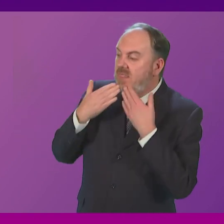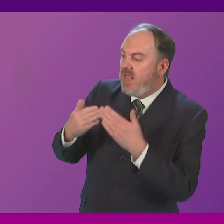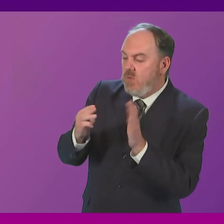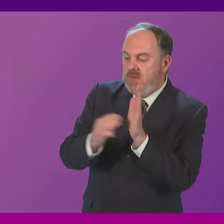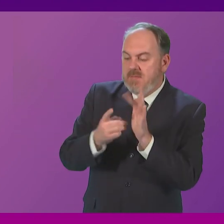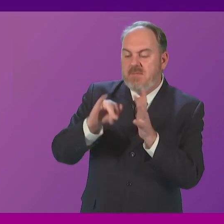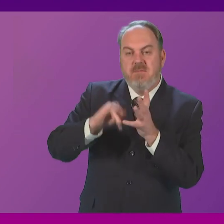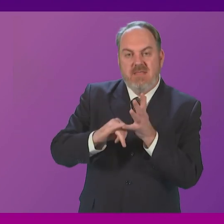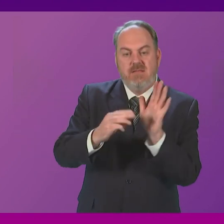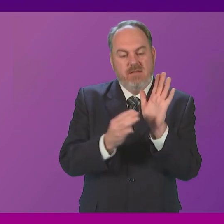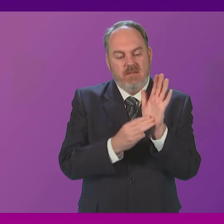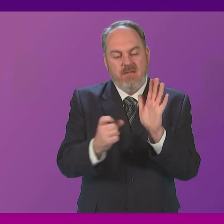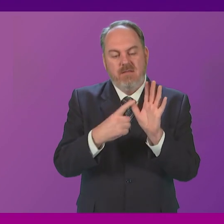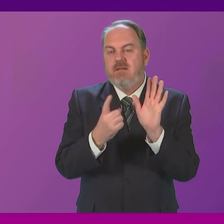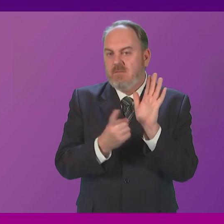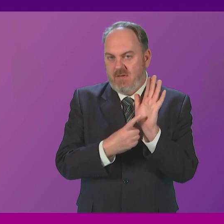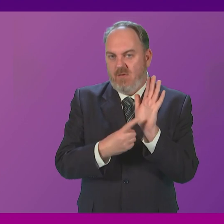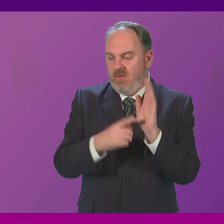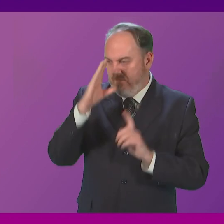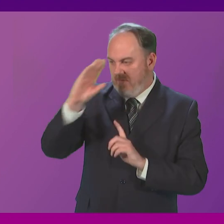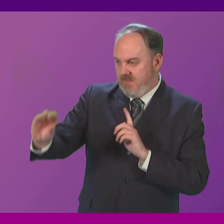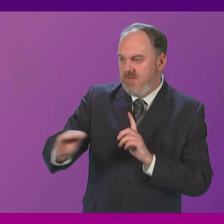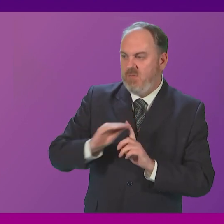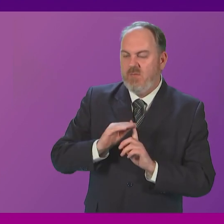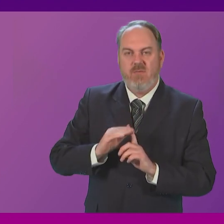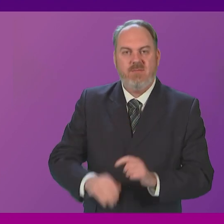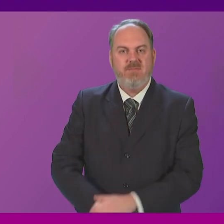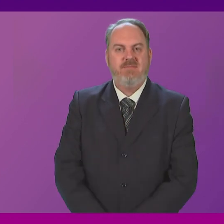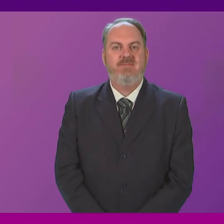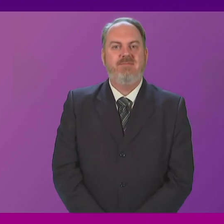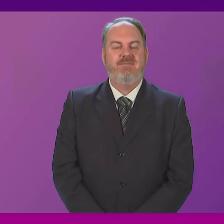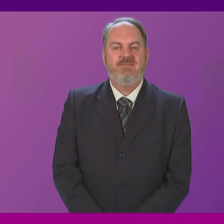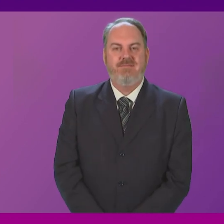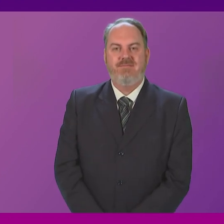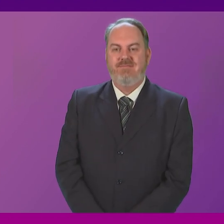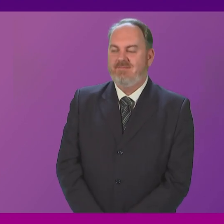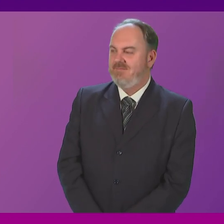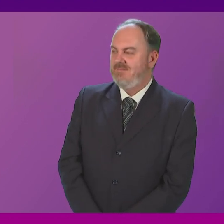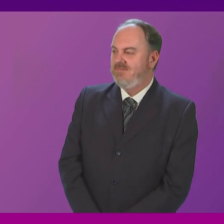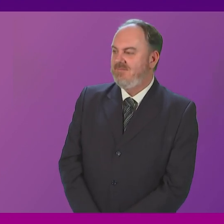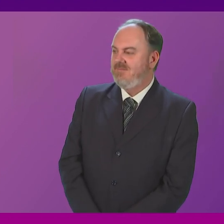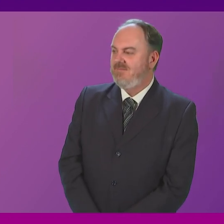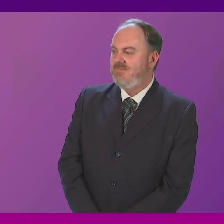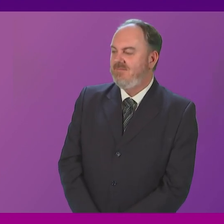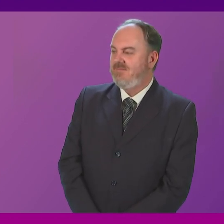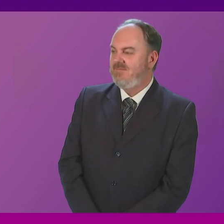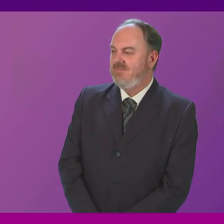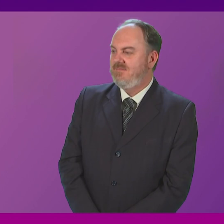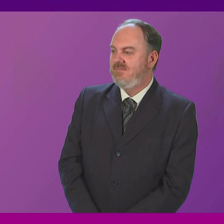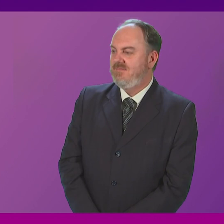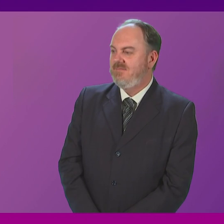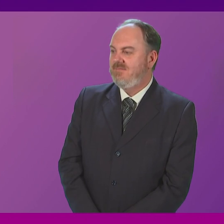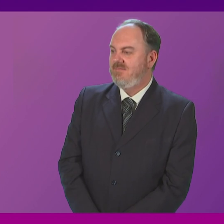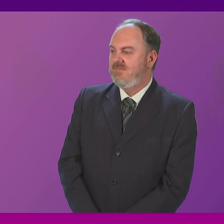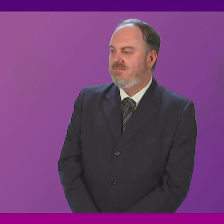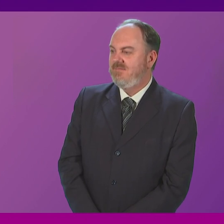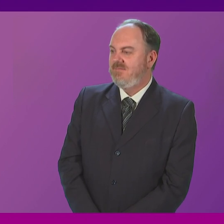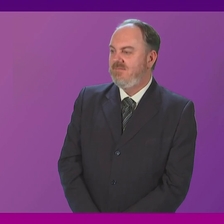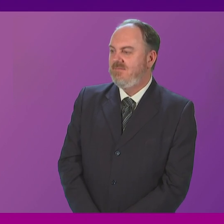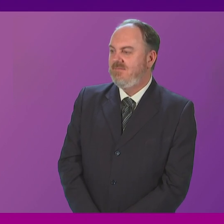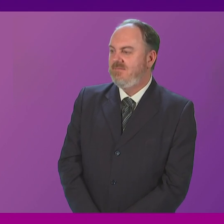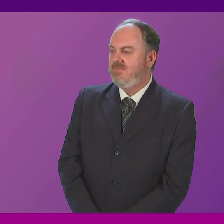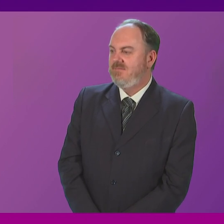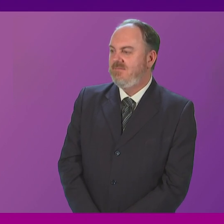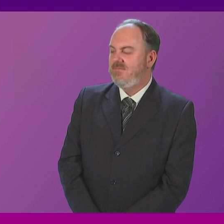Thank you.